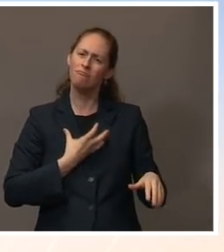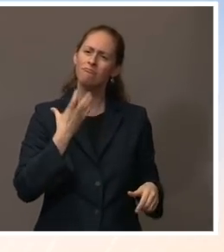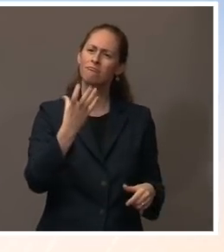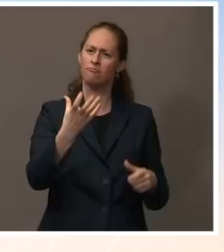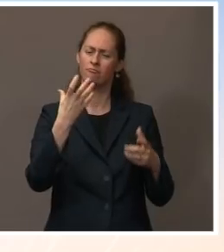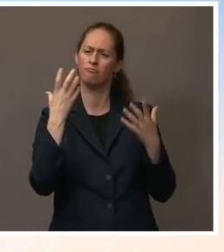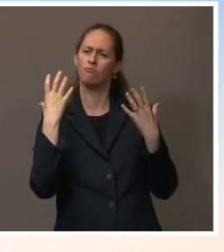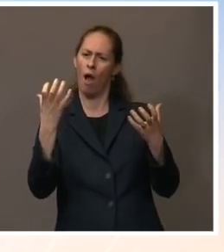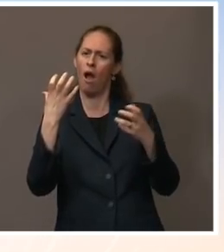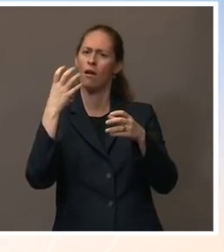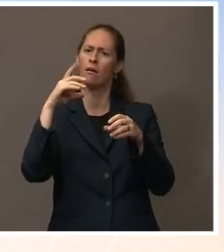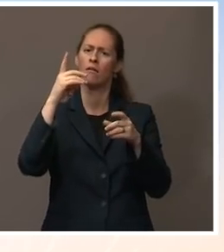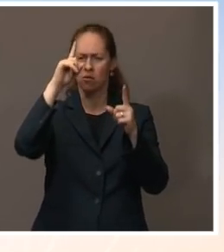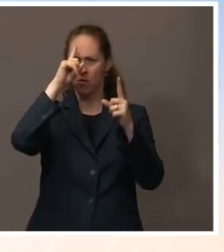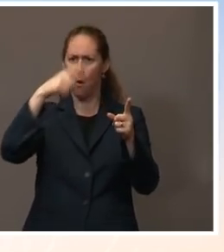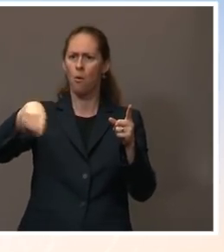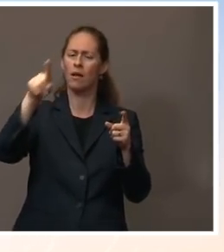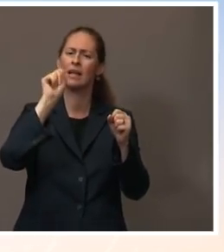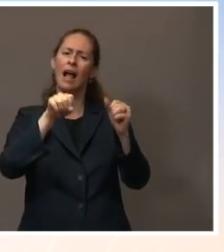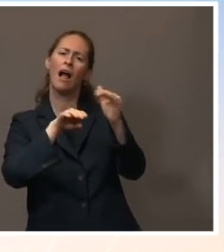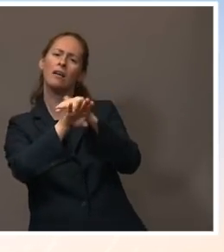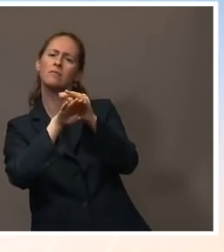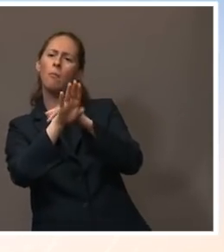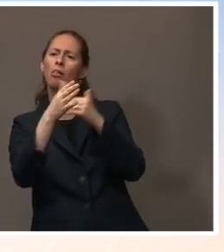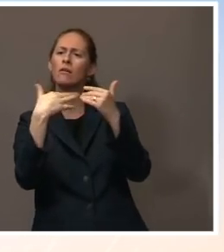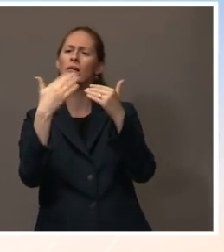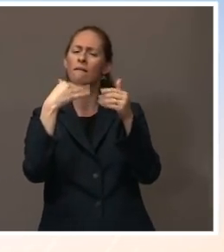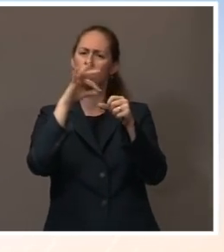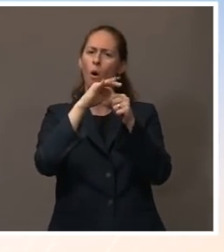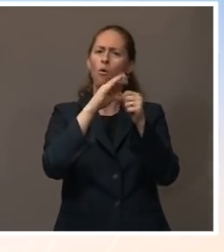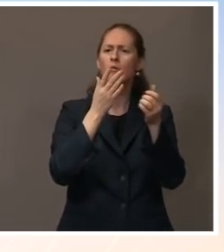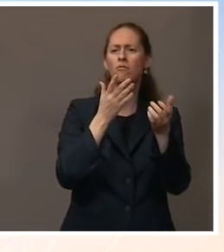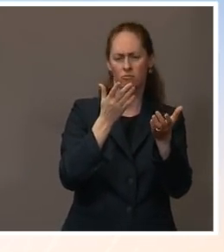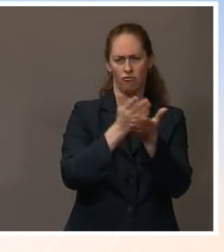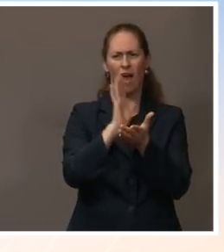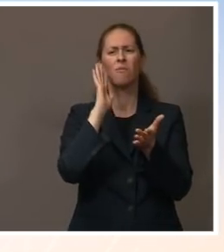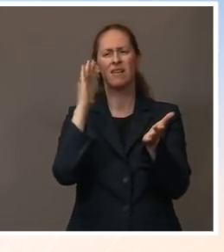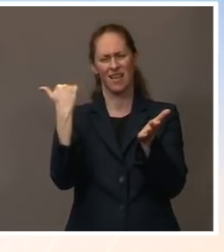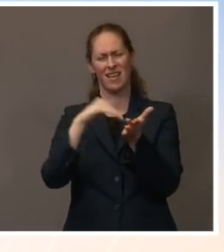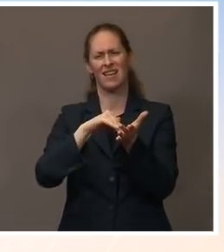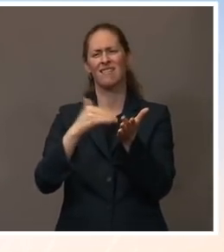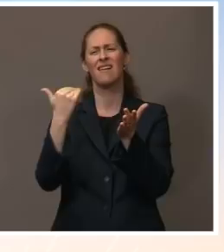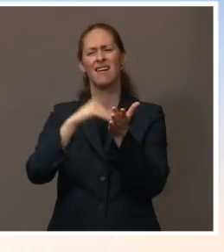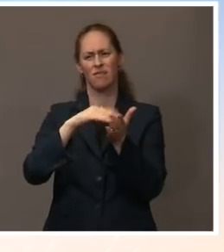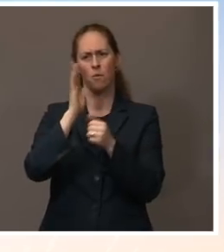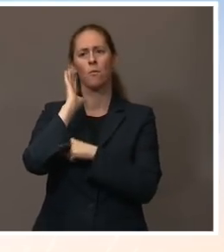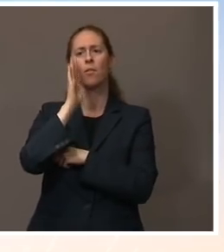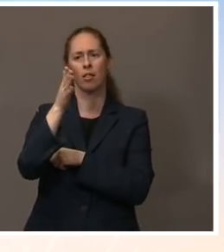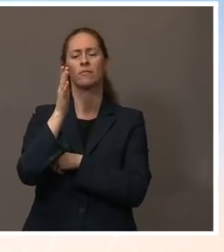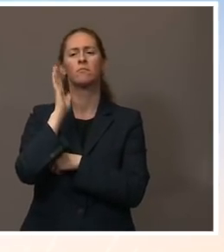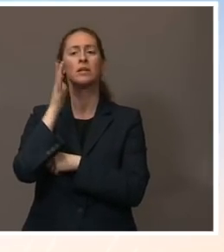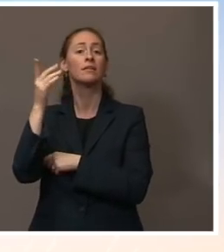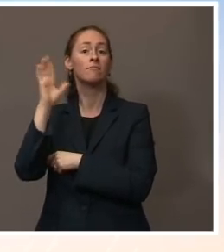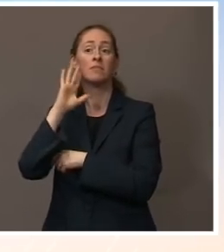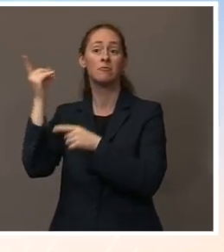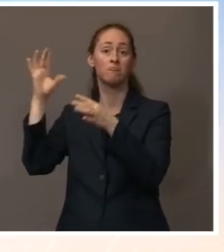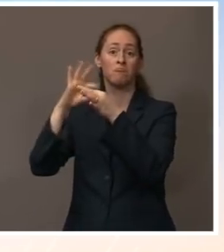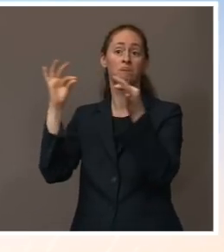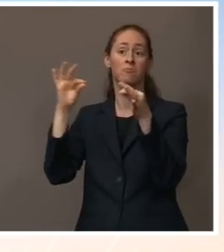and you will hear him speak about this again. You certainly will hear us. We'll put out a statement from him at the conclusion of the vote today. And I expect you'll hear from --